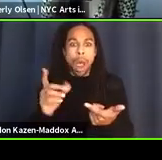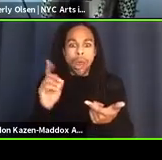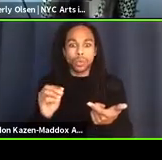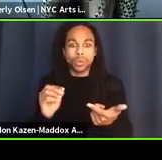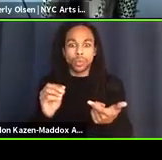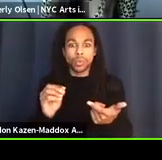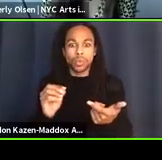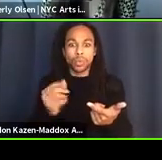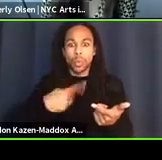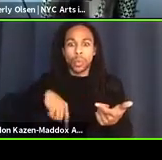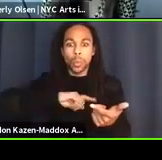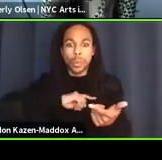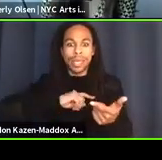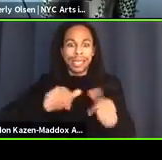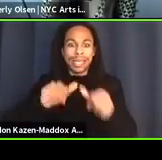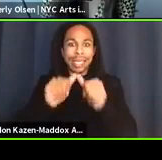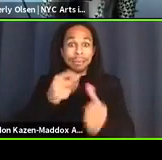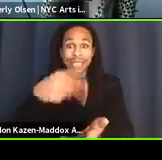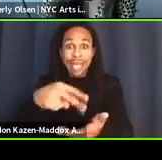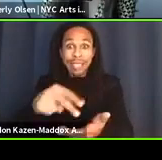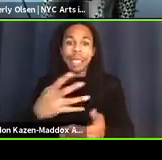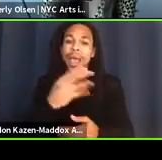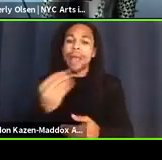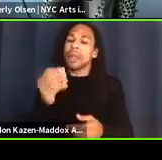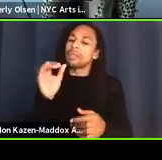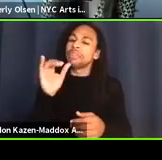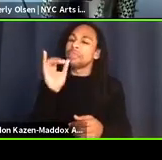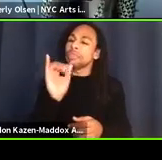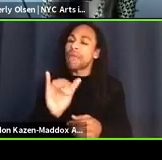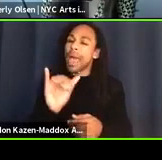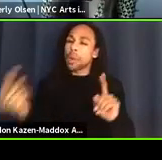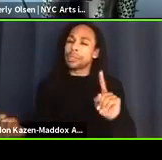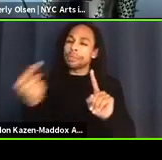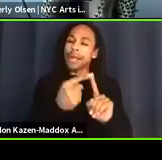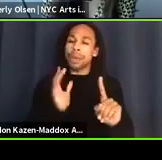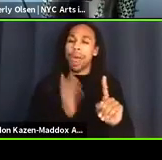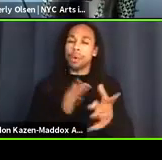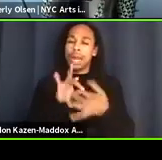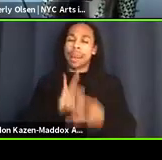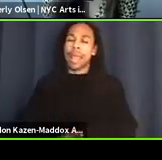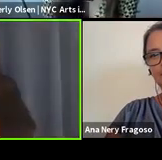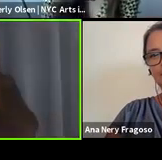it does for us, like Ana Nery was pointing out, we're able to communicate. We're able